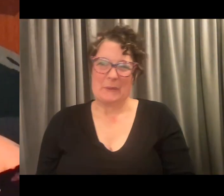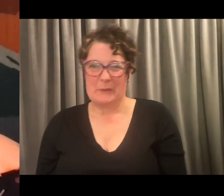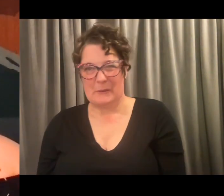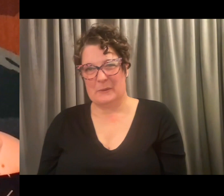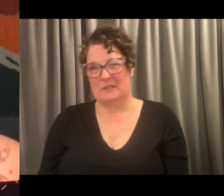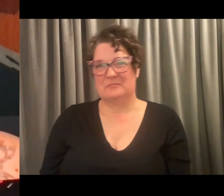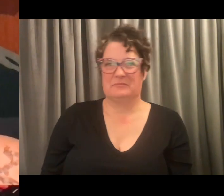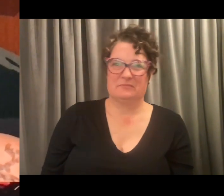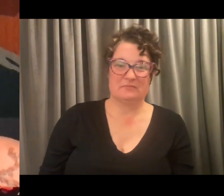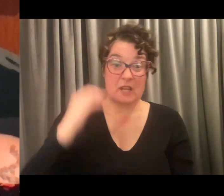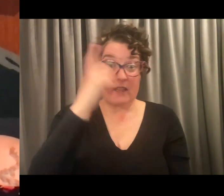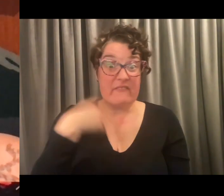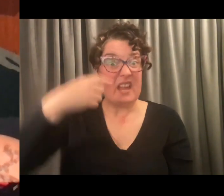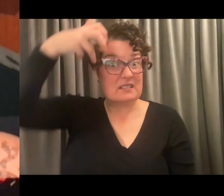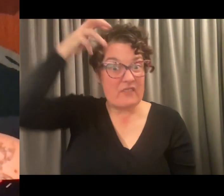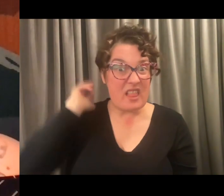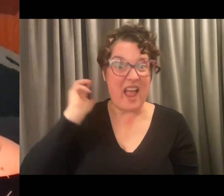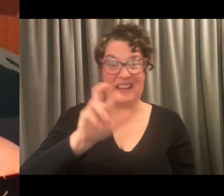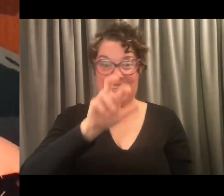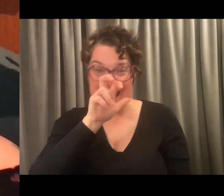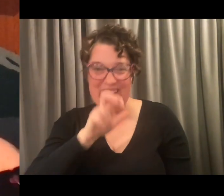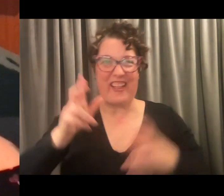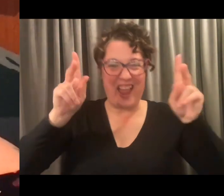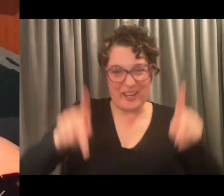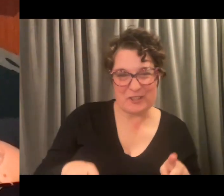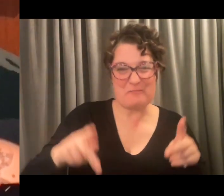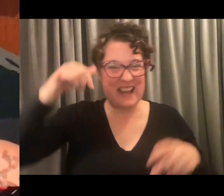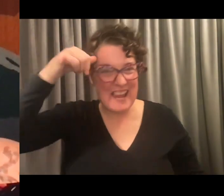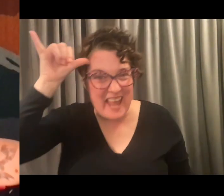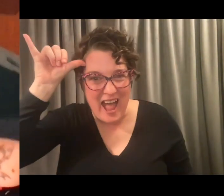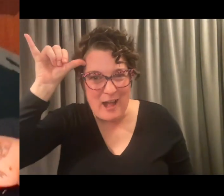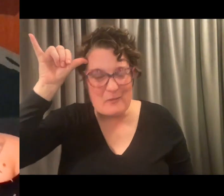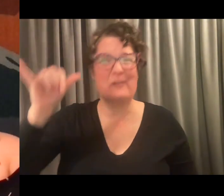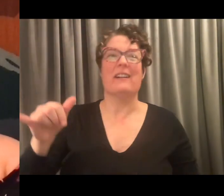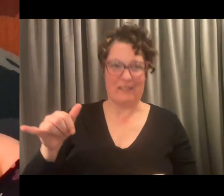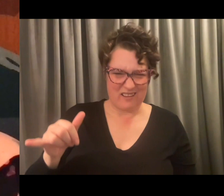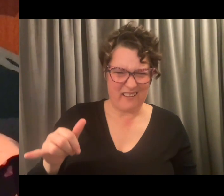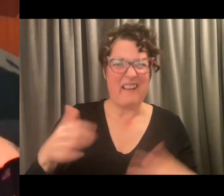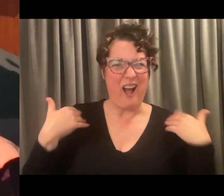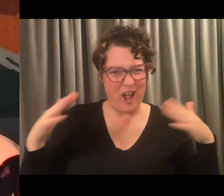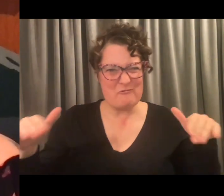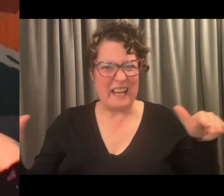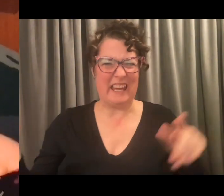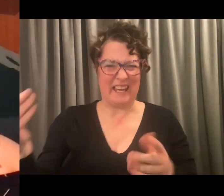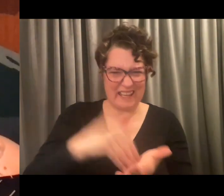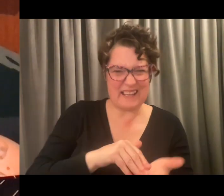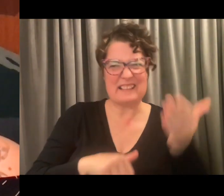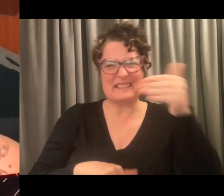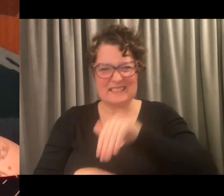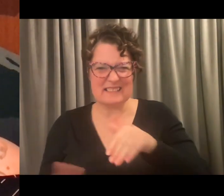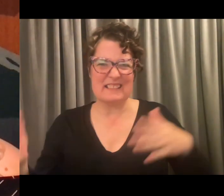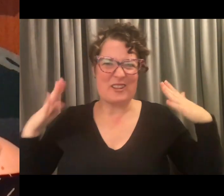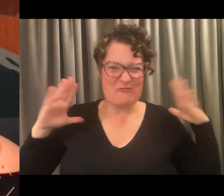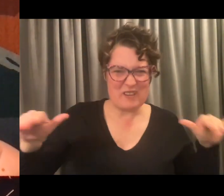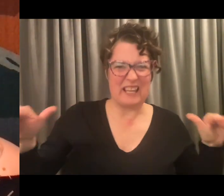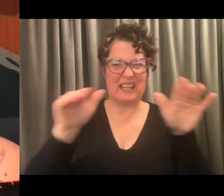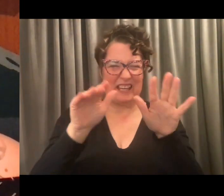On wings upon wings, growing out the eyeballs on every side of the second ring